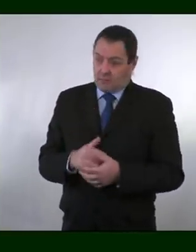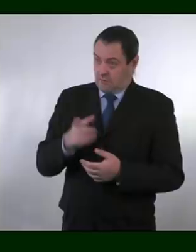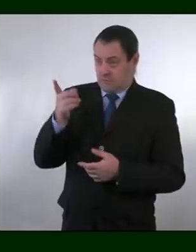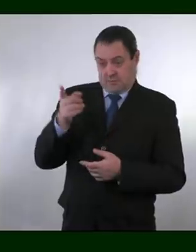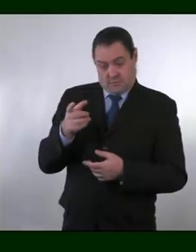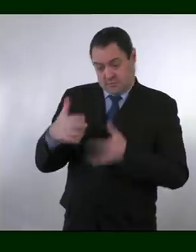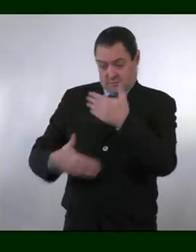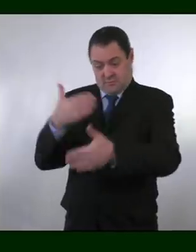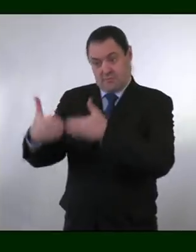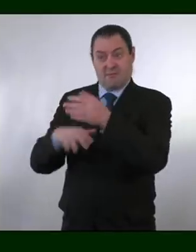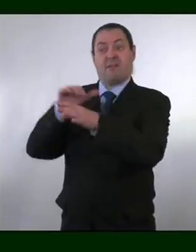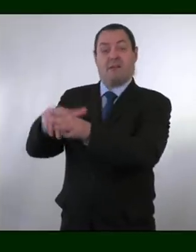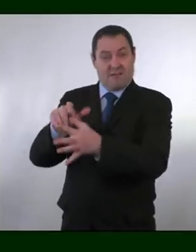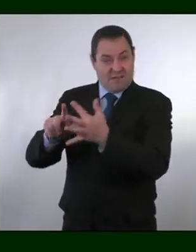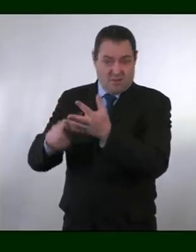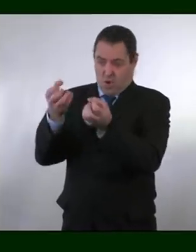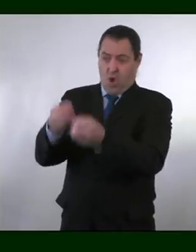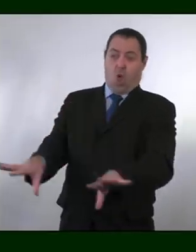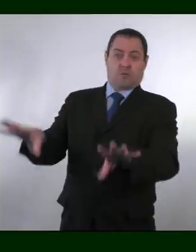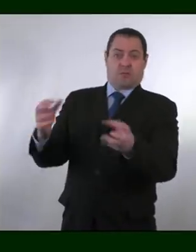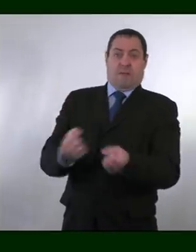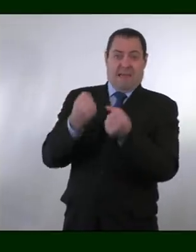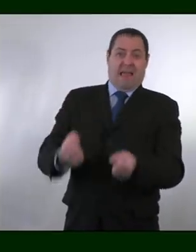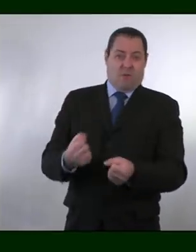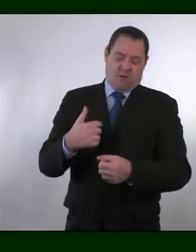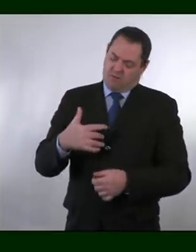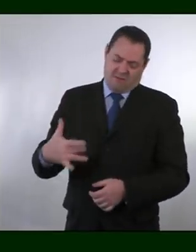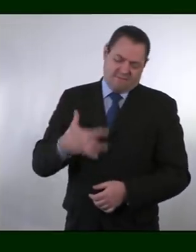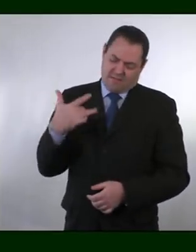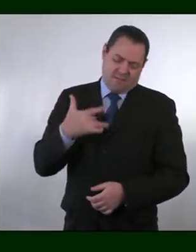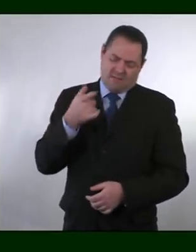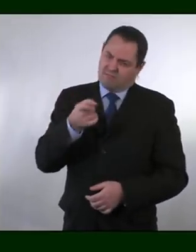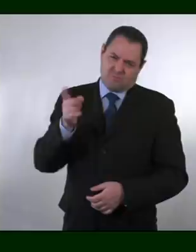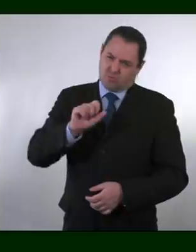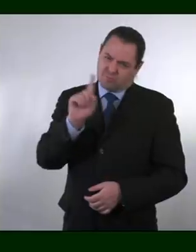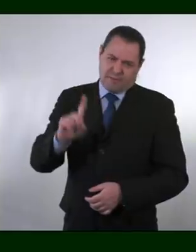and I do not believe that it will commend itself to the Scottish people. That programme was